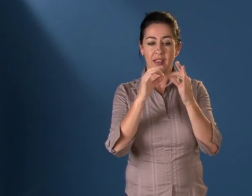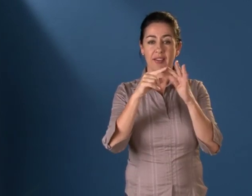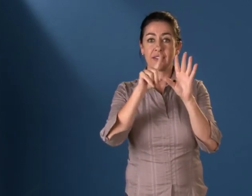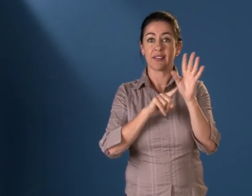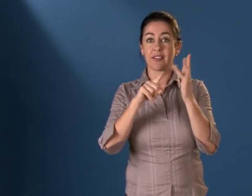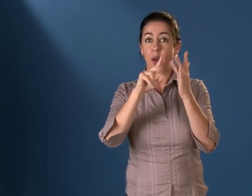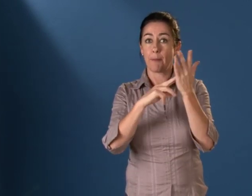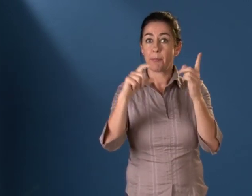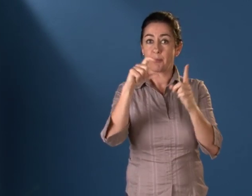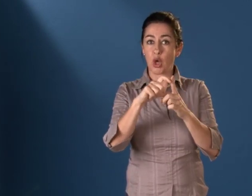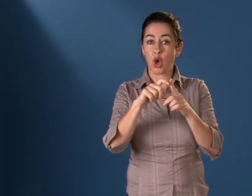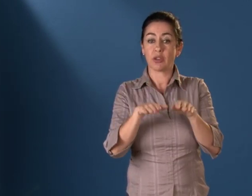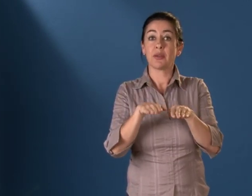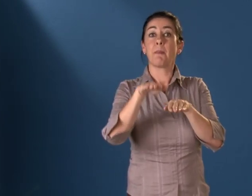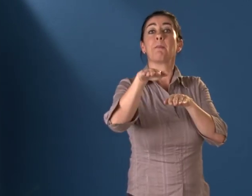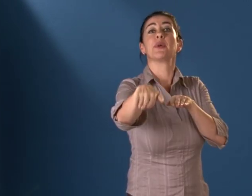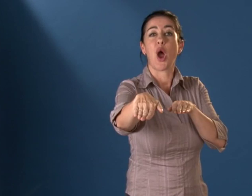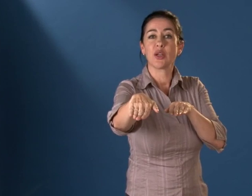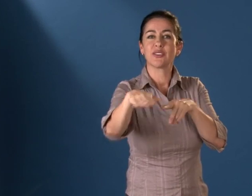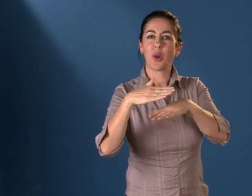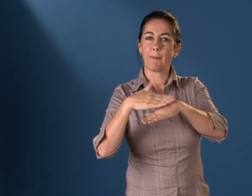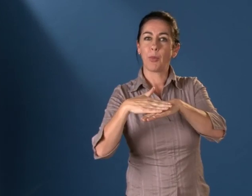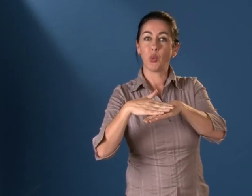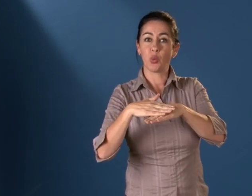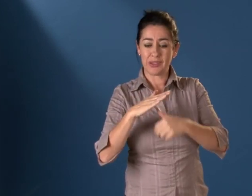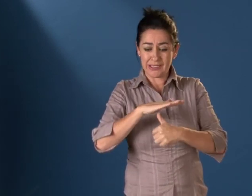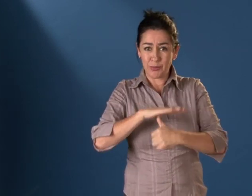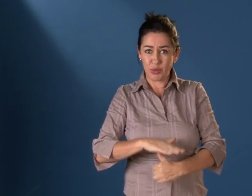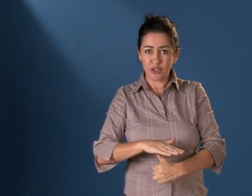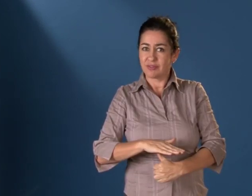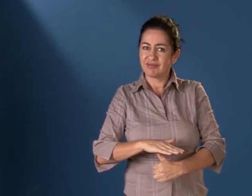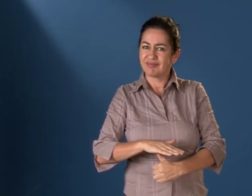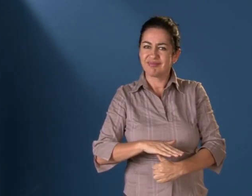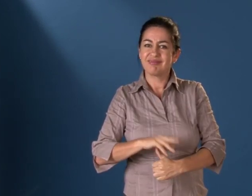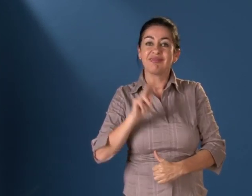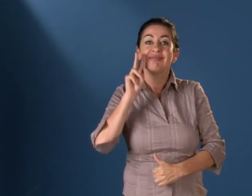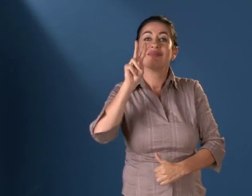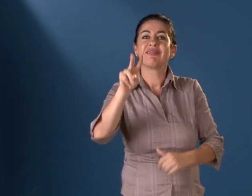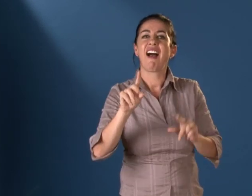beyond focuses on the times after depression. Therefore, the organisation is appropriately